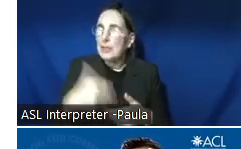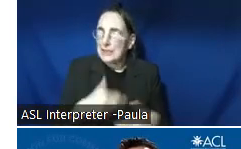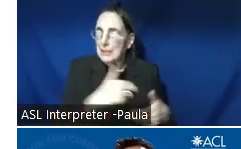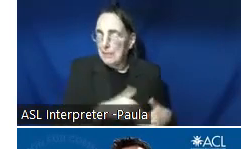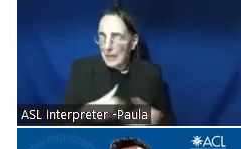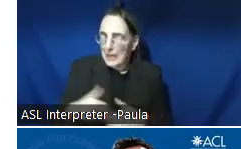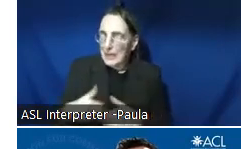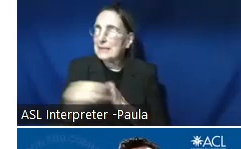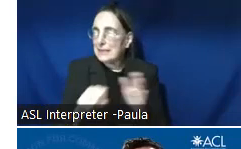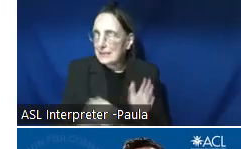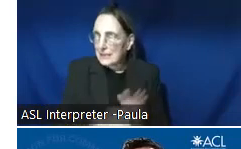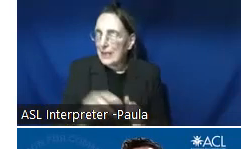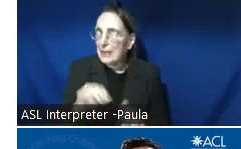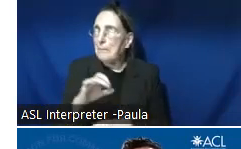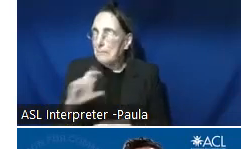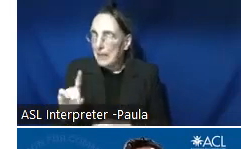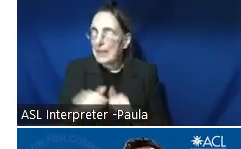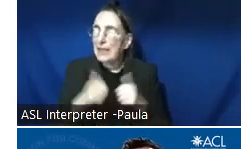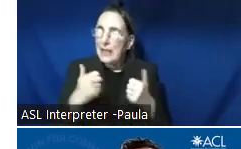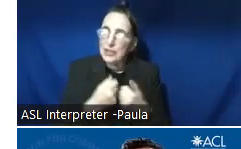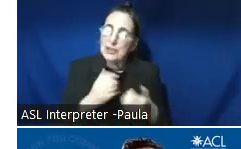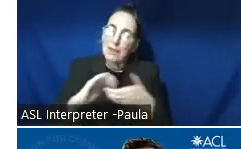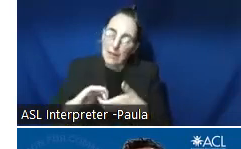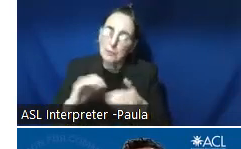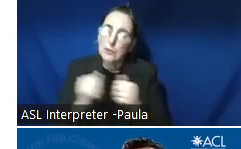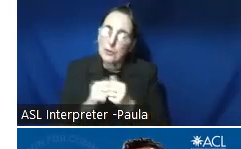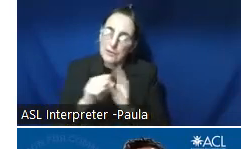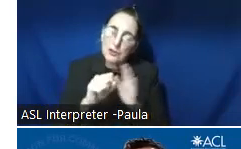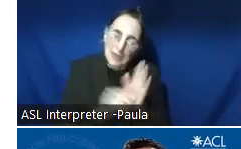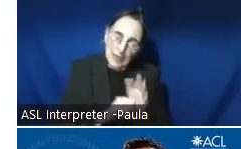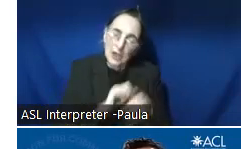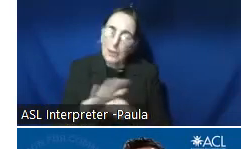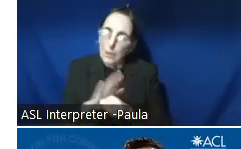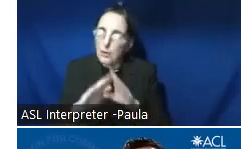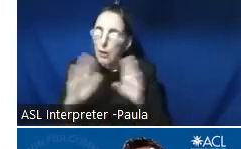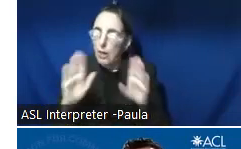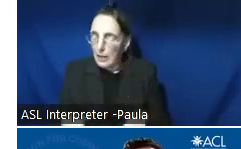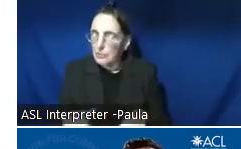agencies in collaboration with the state and local housing partners and relevant disability and aging